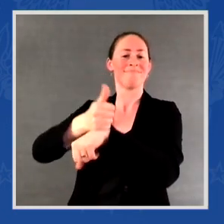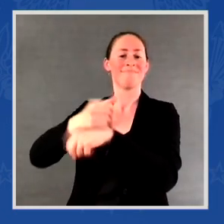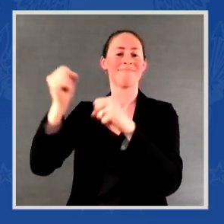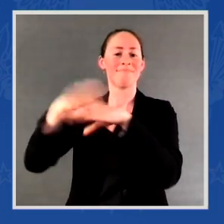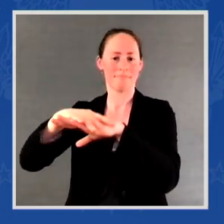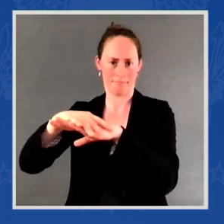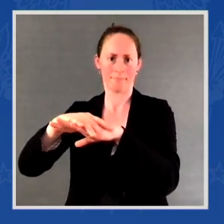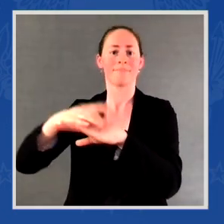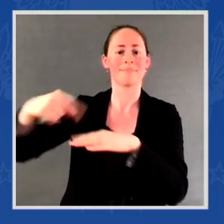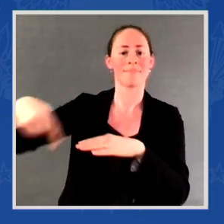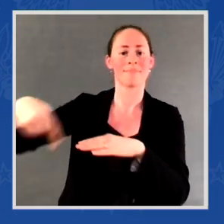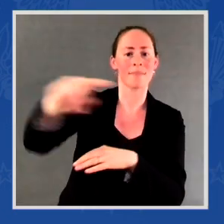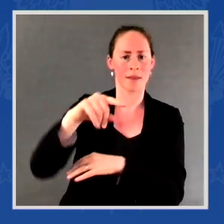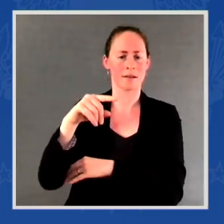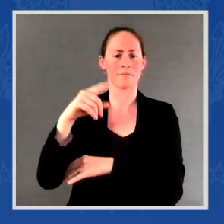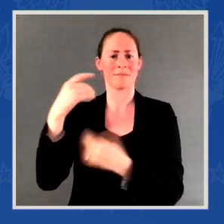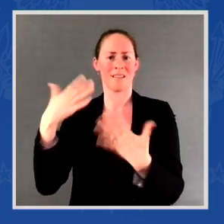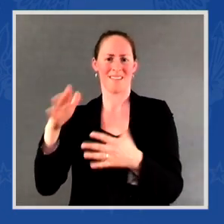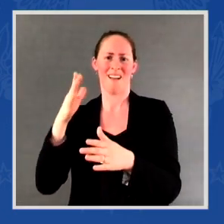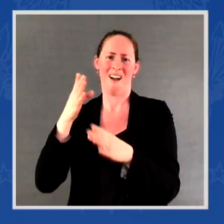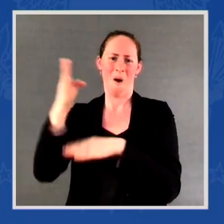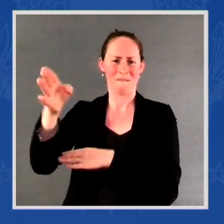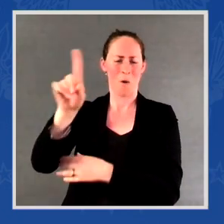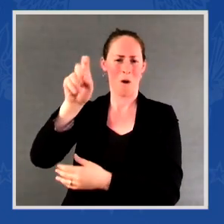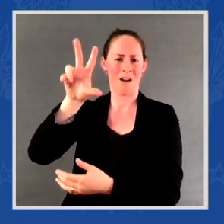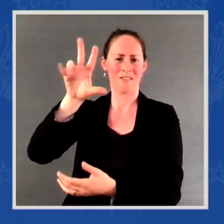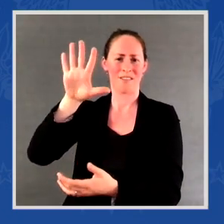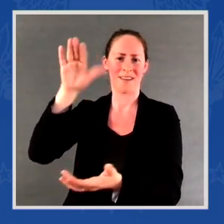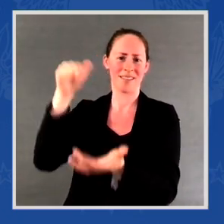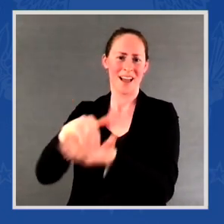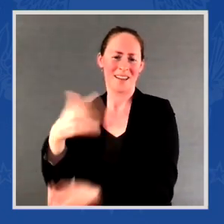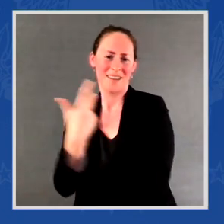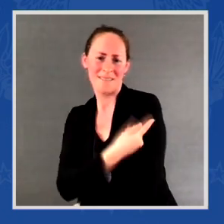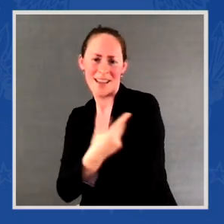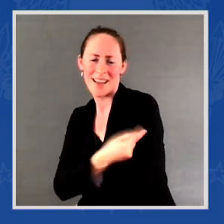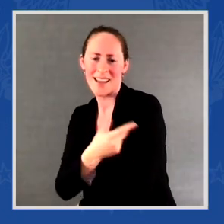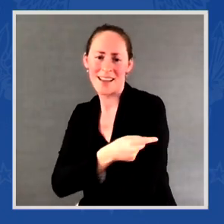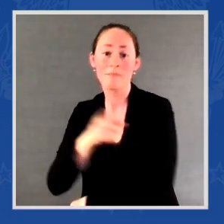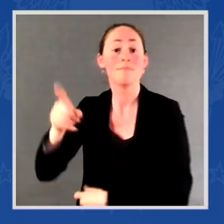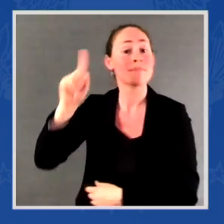The governor and I visited one of the mobile units you're deploying to meet people where they live.